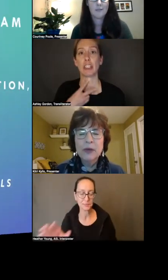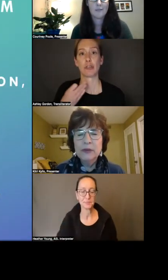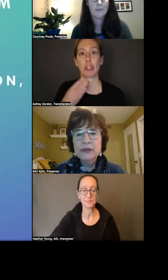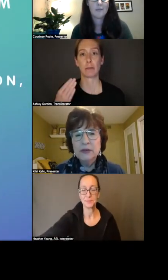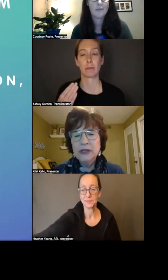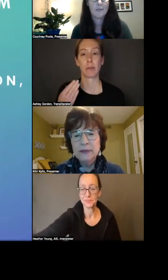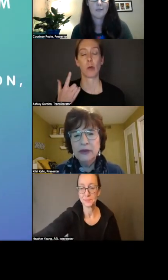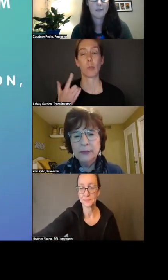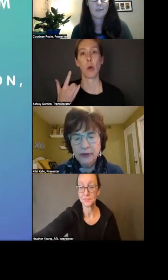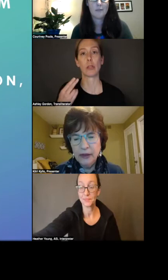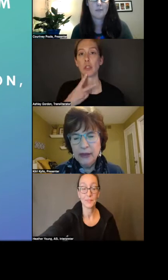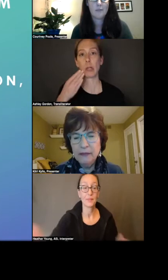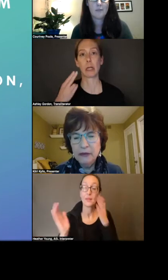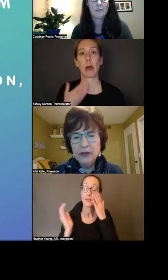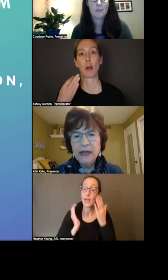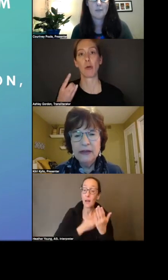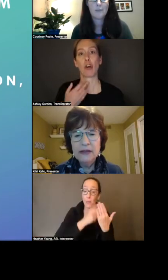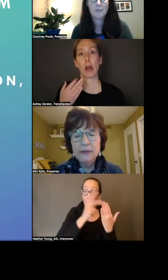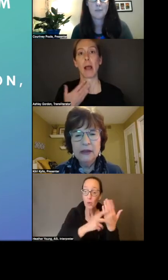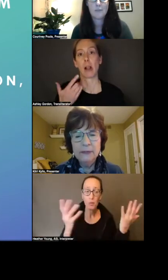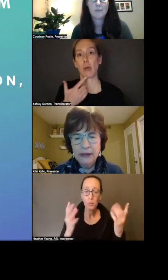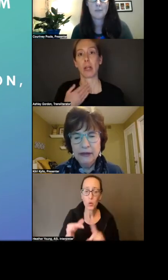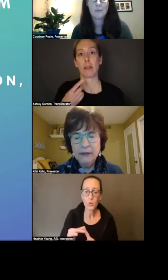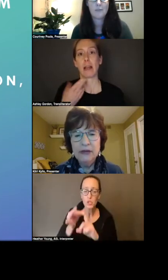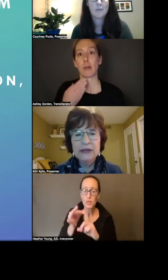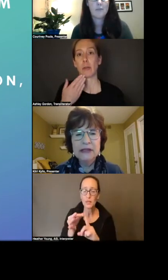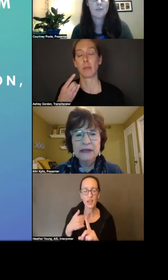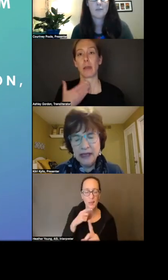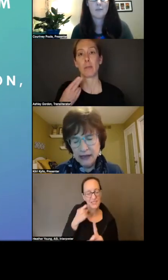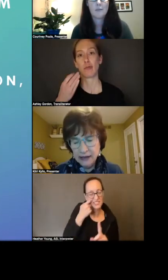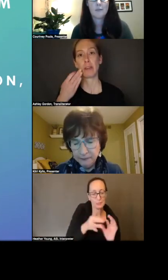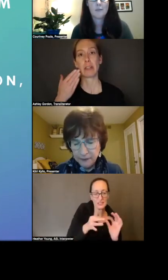What was unique about our program, and I alluded to that in the previous slide,